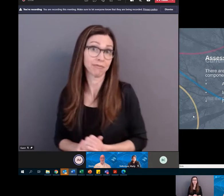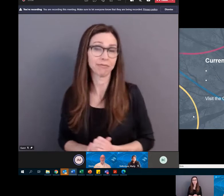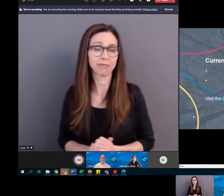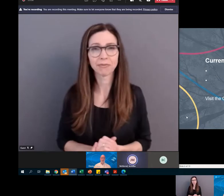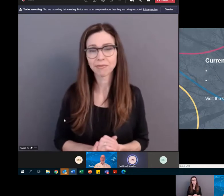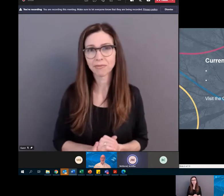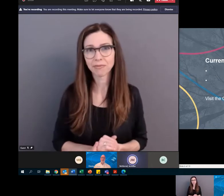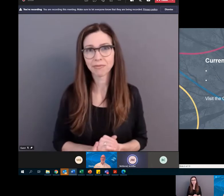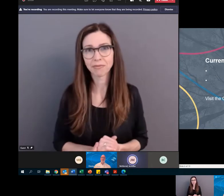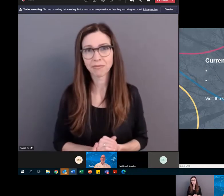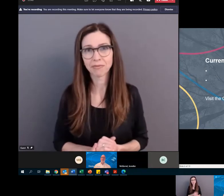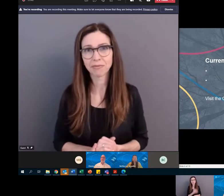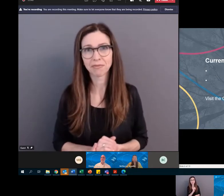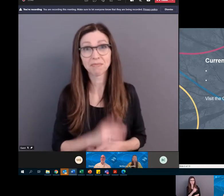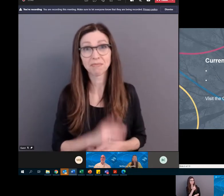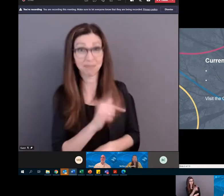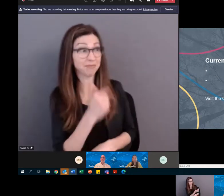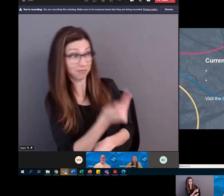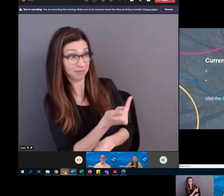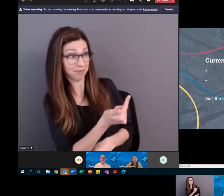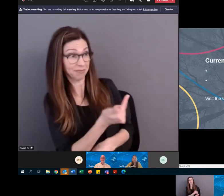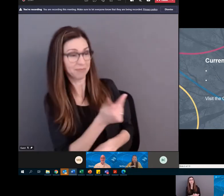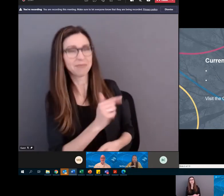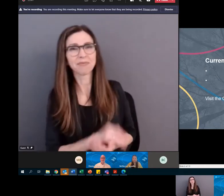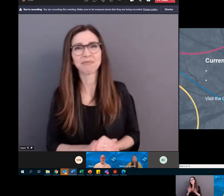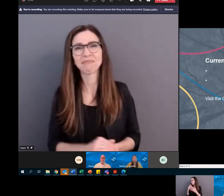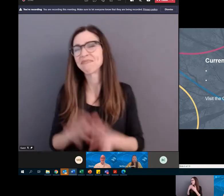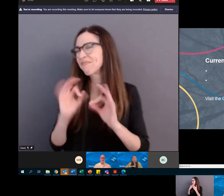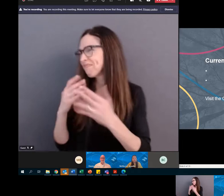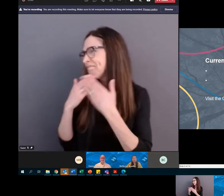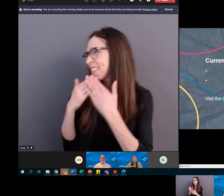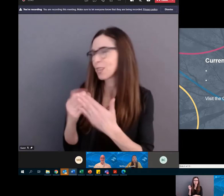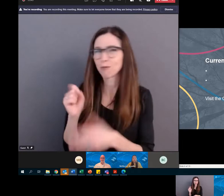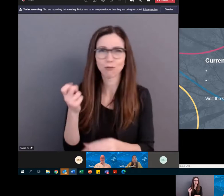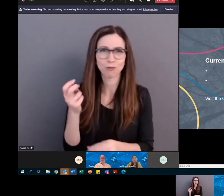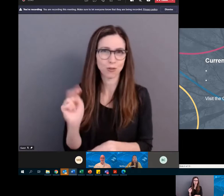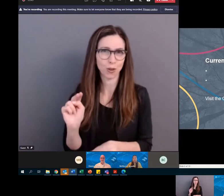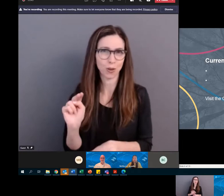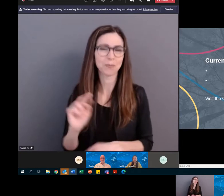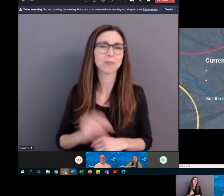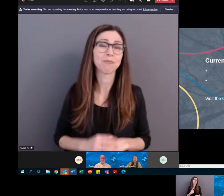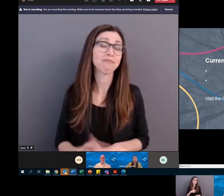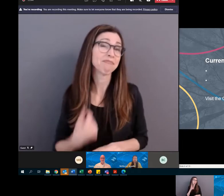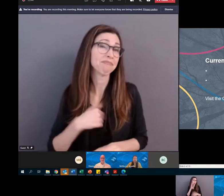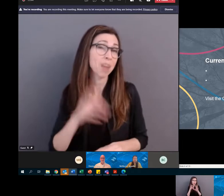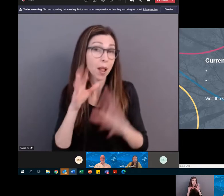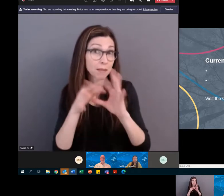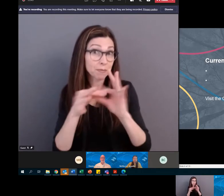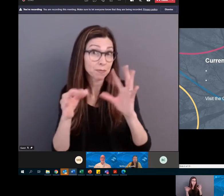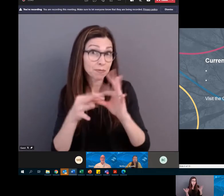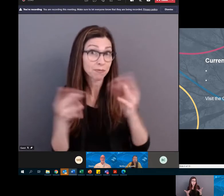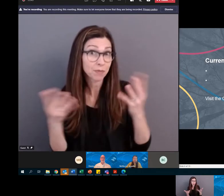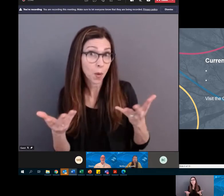Over to my colleague. Thank you, Sean. I will talk a little bit about the